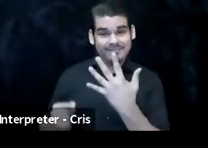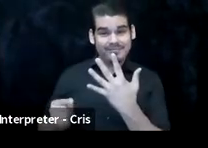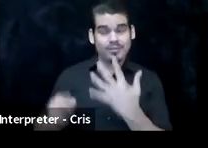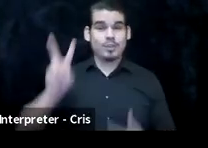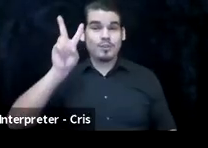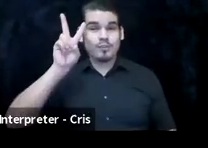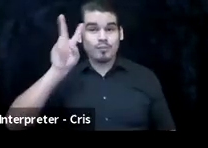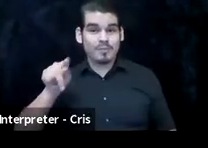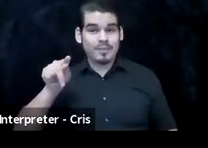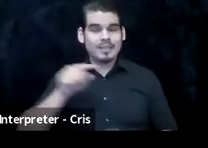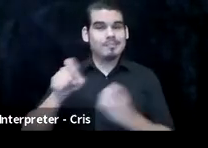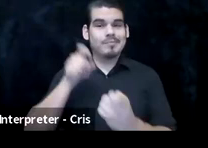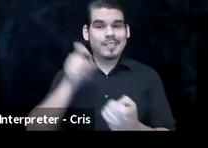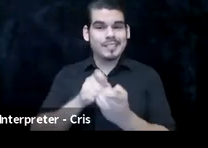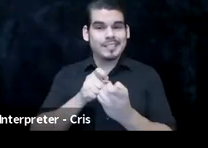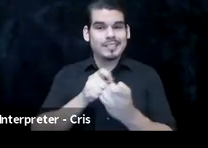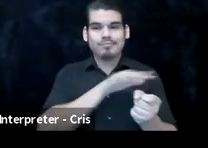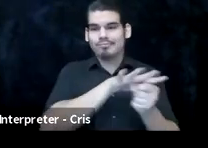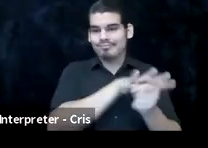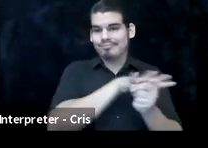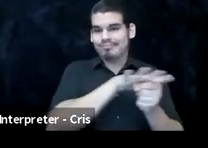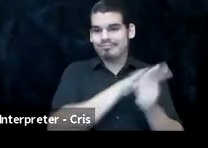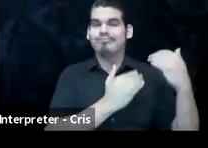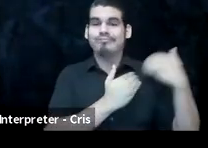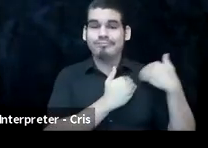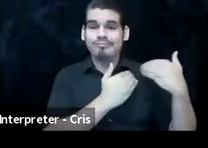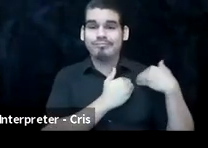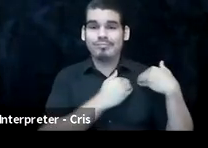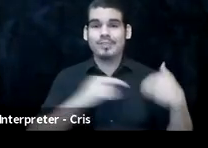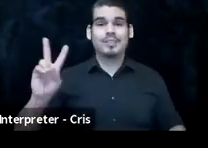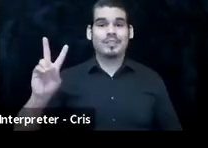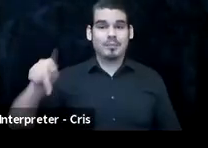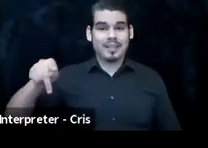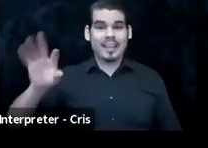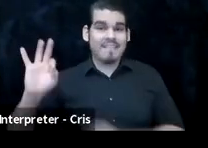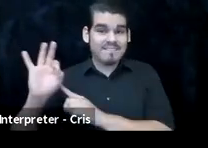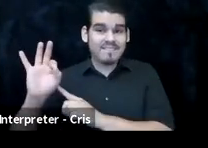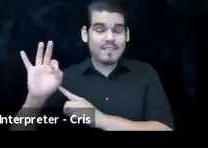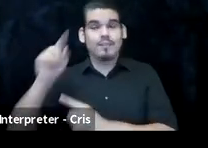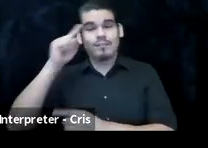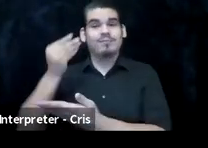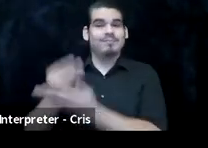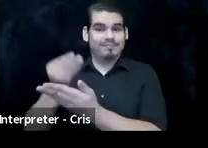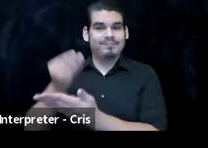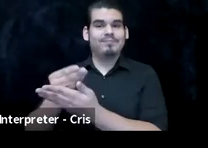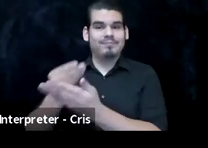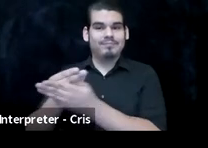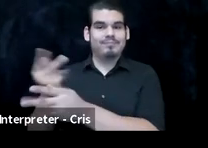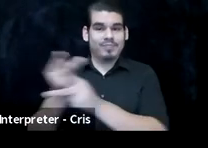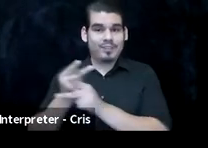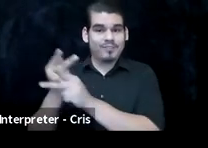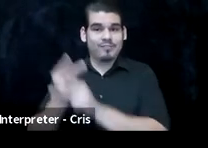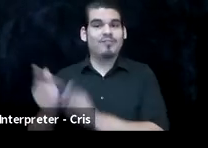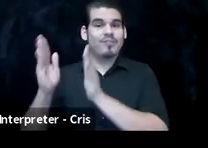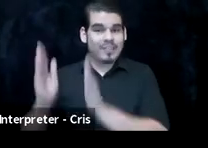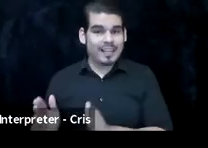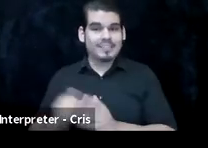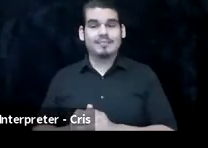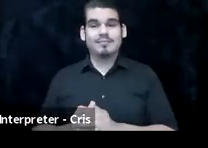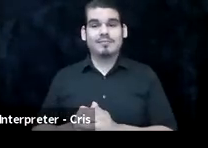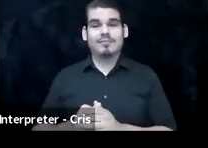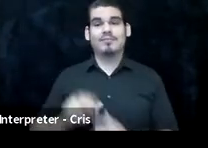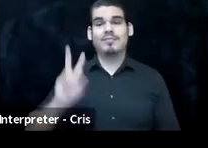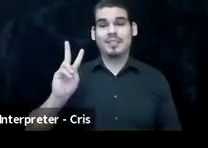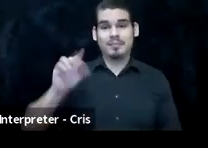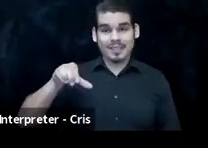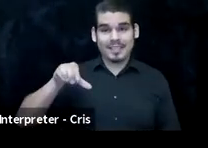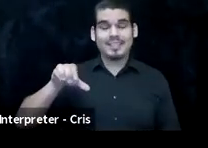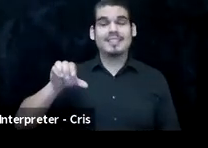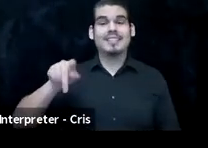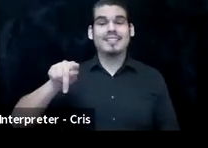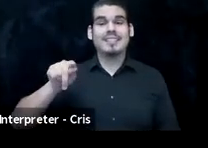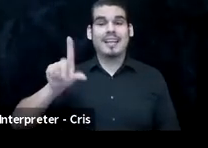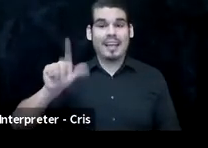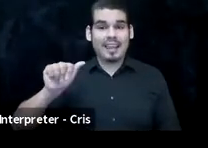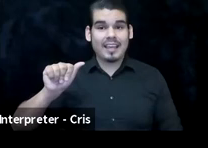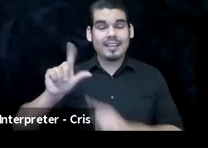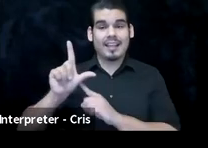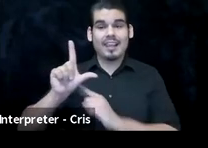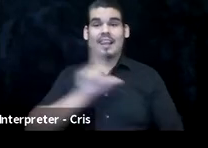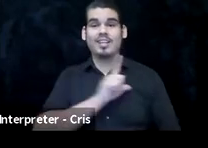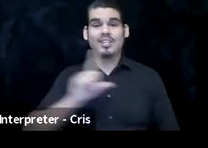Katherine Squire: area that they focus in so our bps focus is on finances, the Vice President of finances or BP la focuses on legislative affairs and putting together bill proposals so.